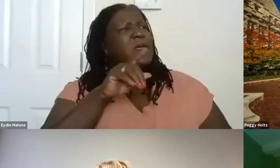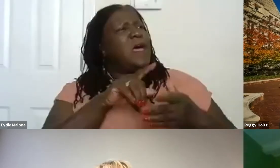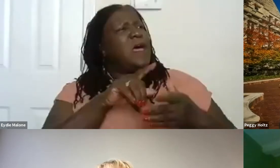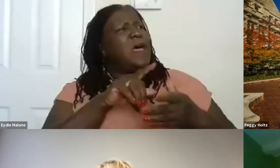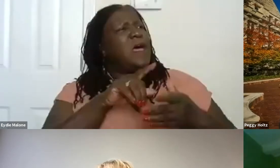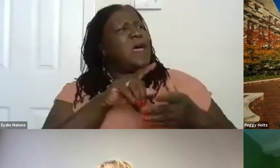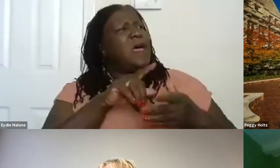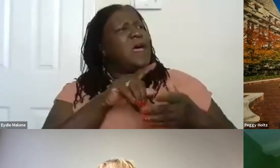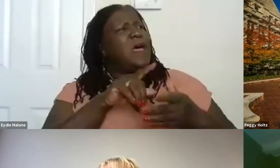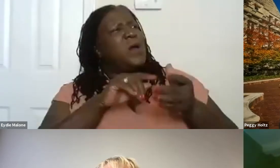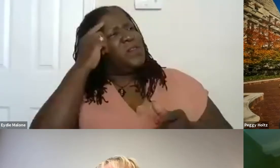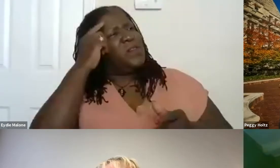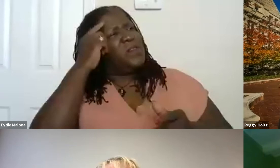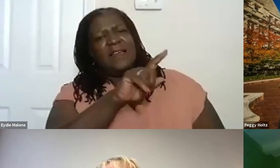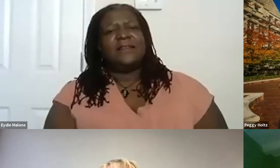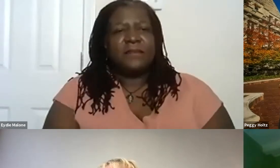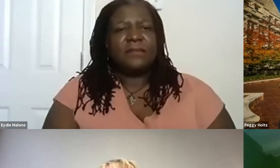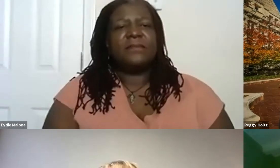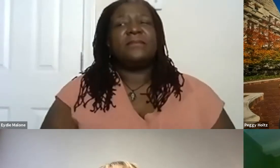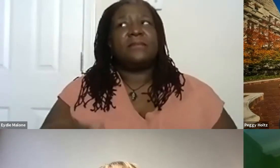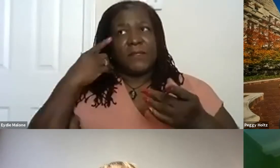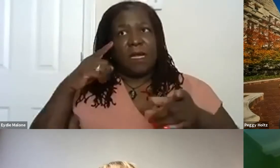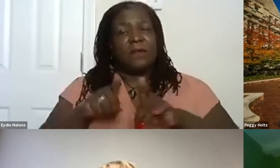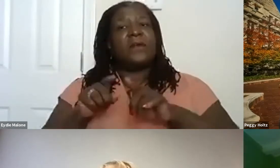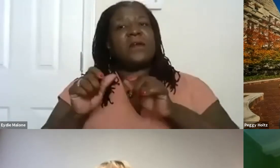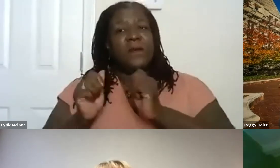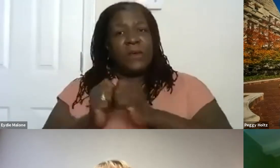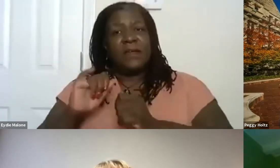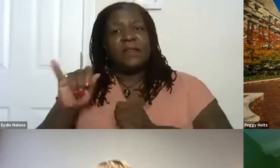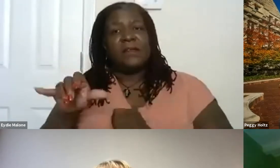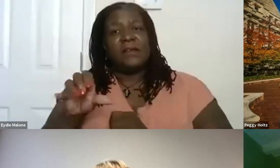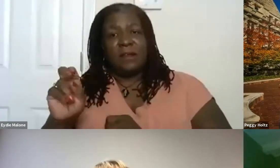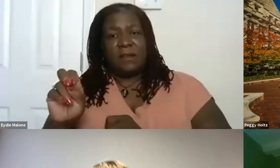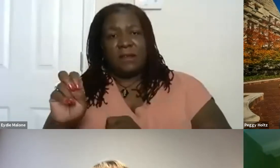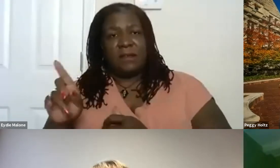I definitely completely agree with Joanne, the ones she said are fantastic.